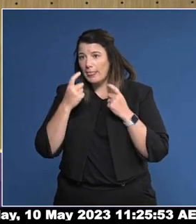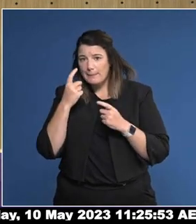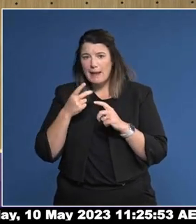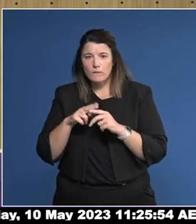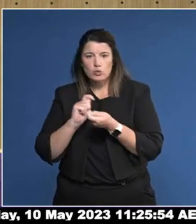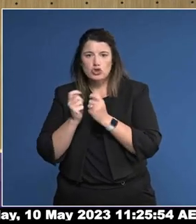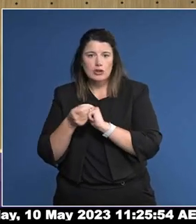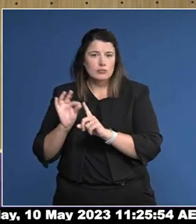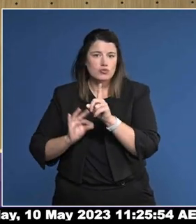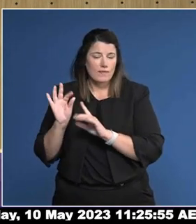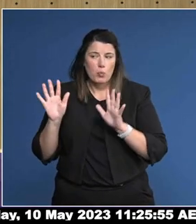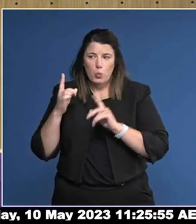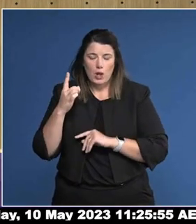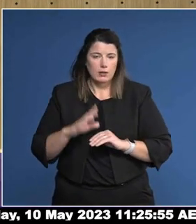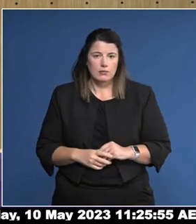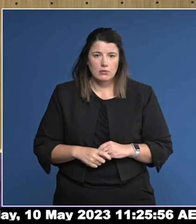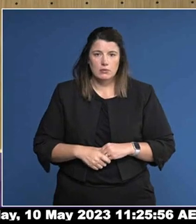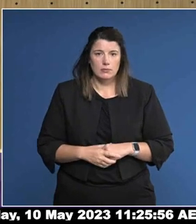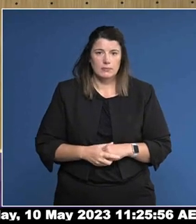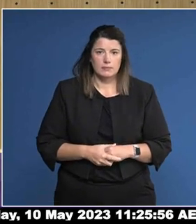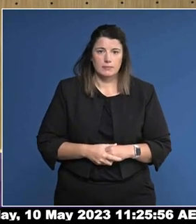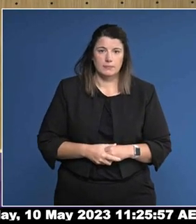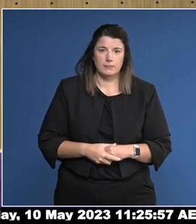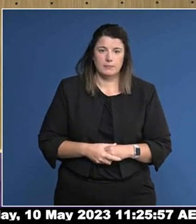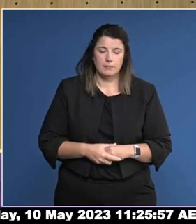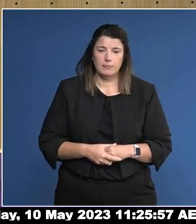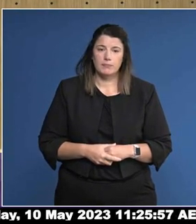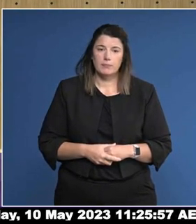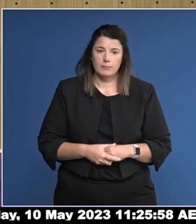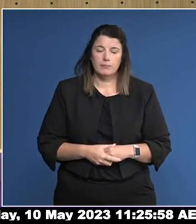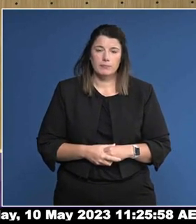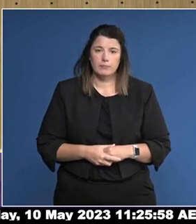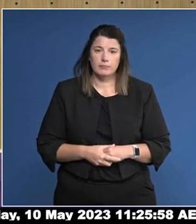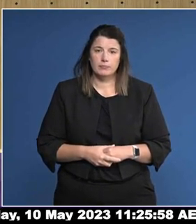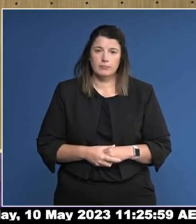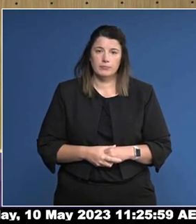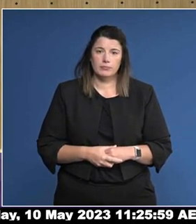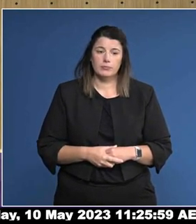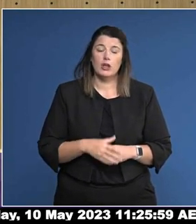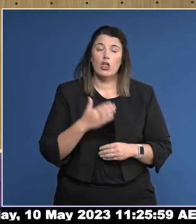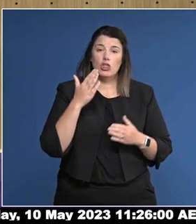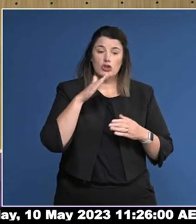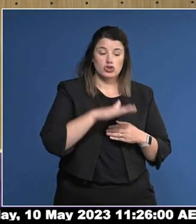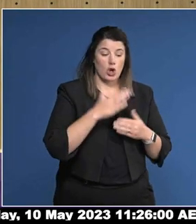You're aware, aren't you, that the report that was due to be undertaken by the Child Death Review Board did not occur?